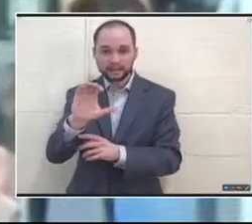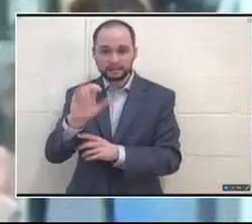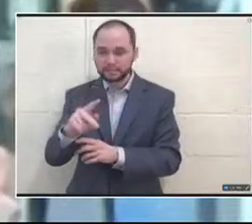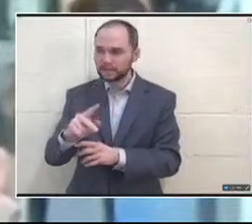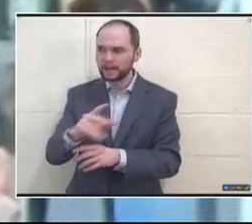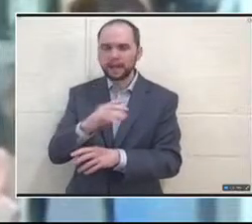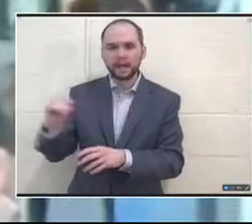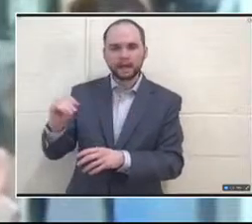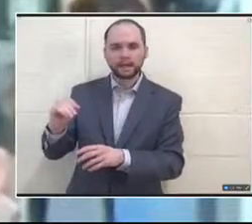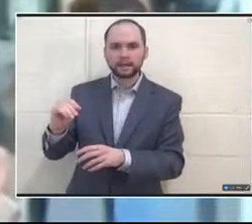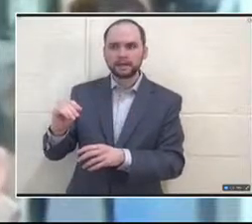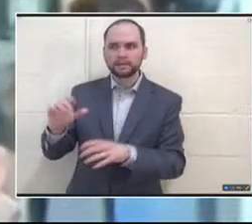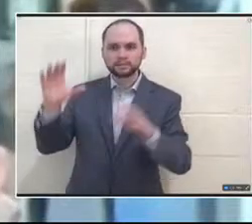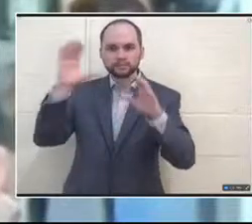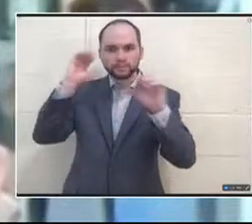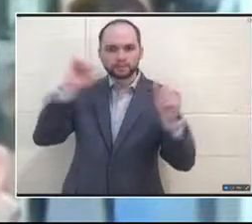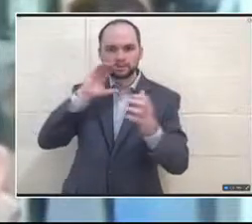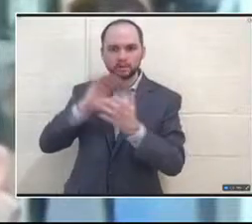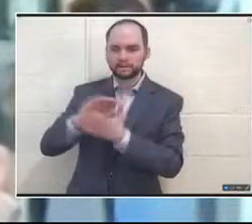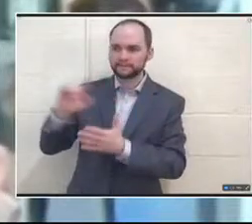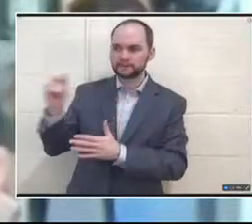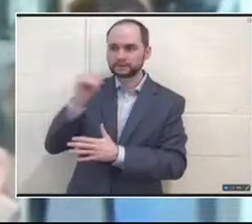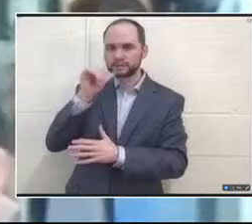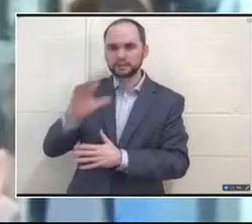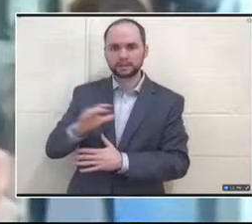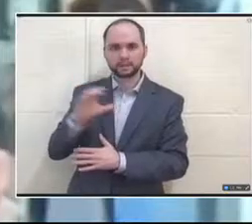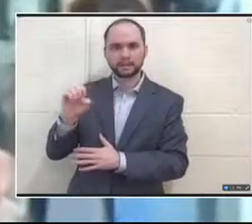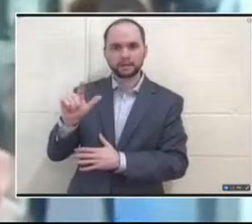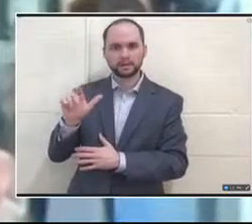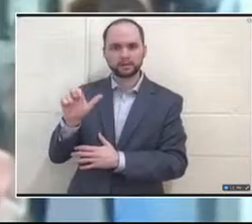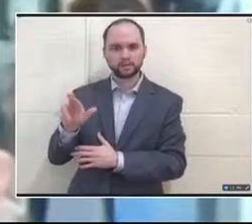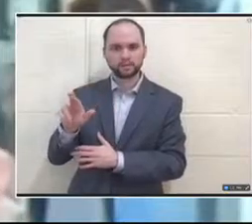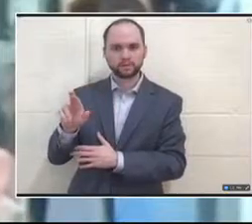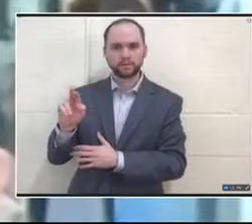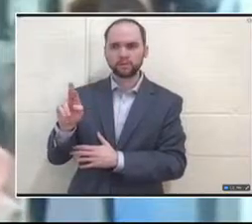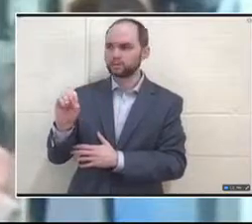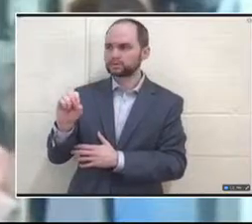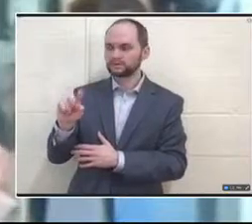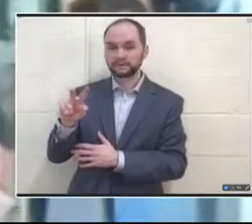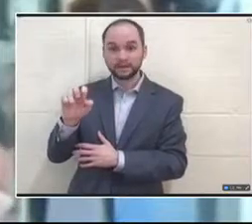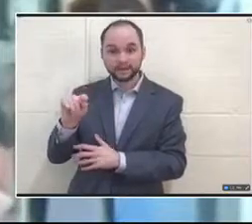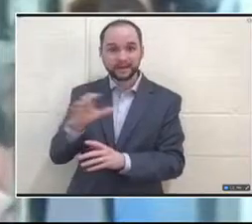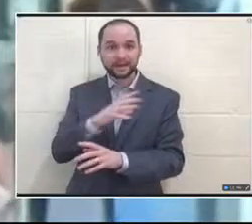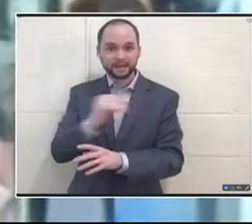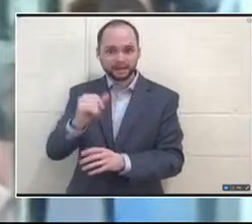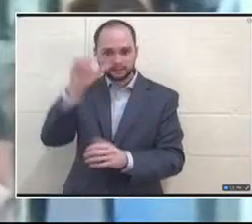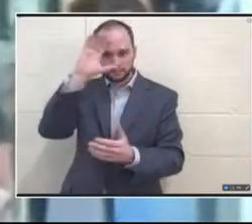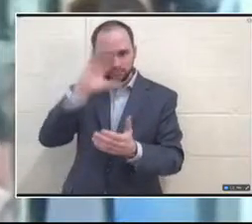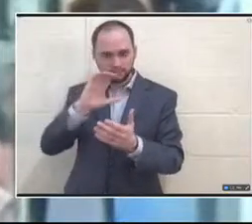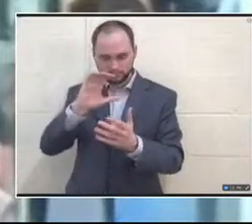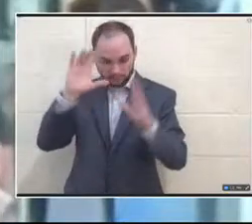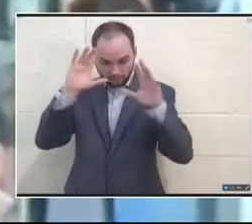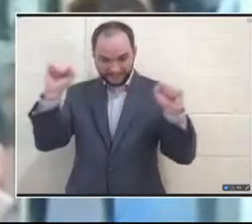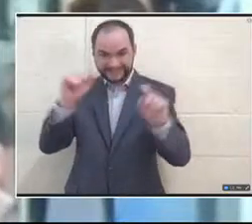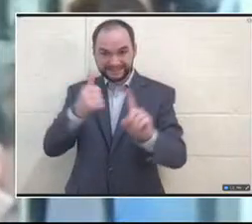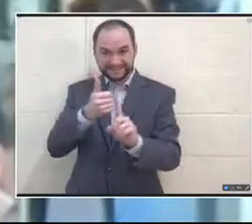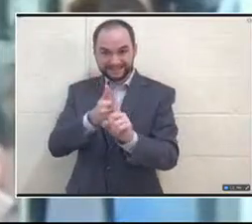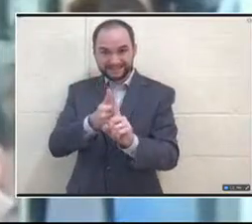and President. I had to stand and meet the moment. We came together with the program